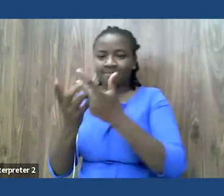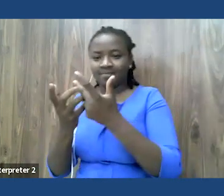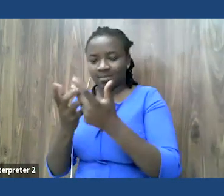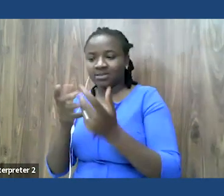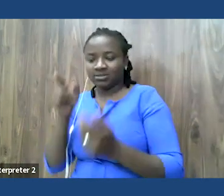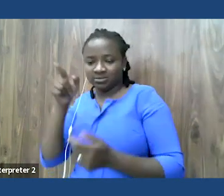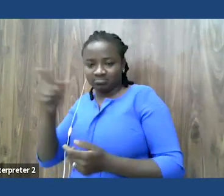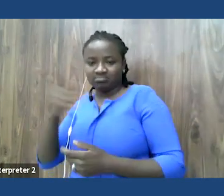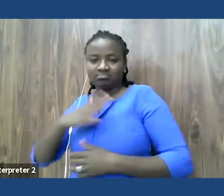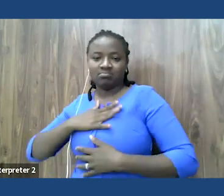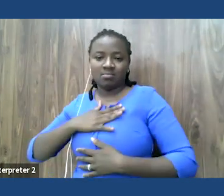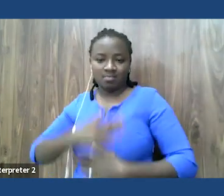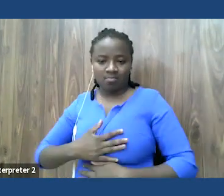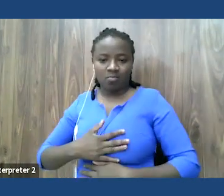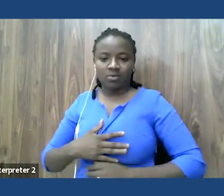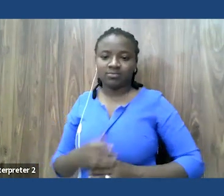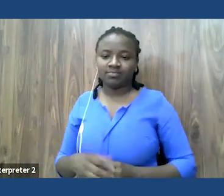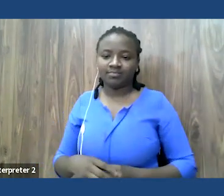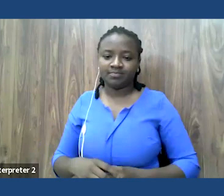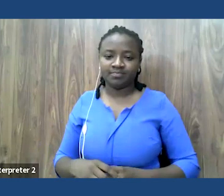One last thing you were talking about your role, France.